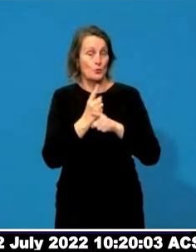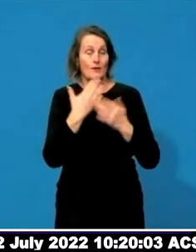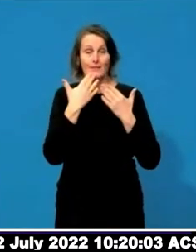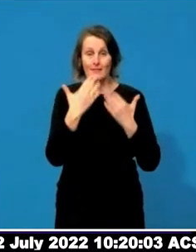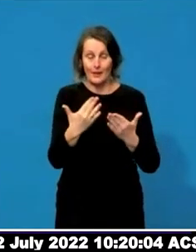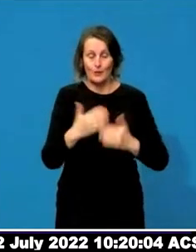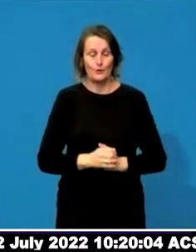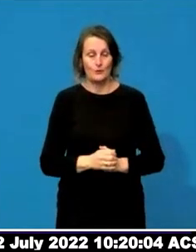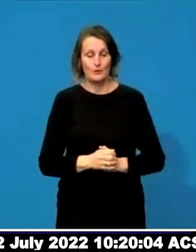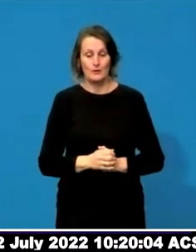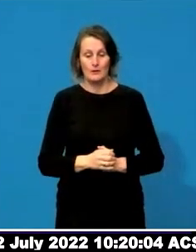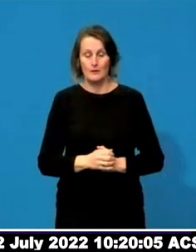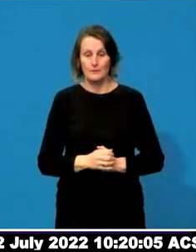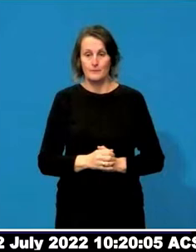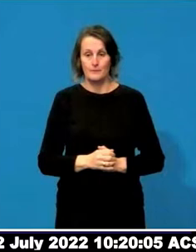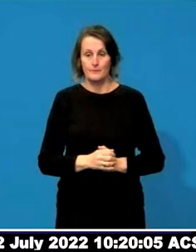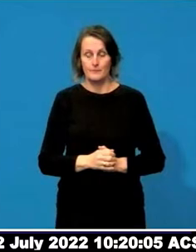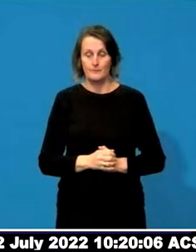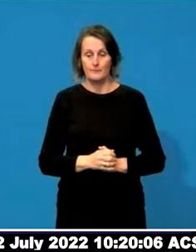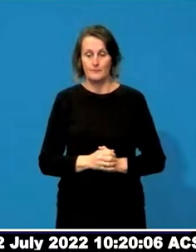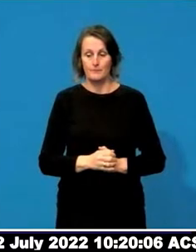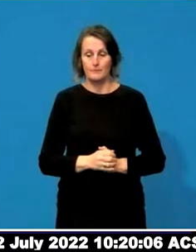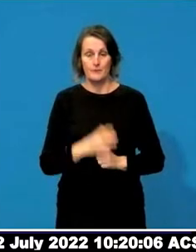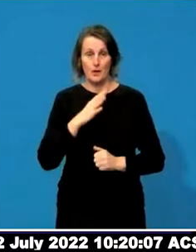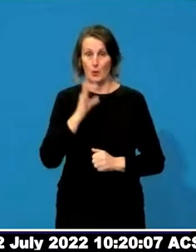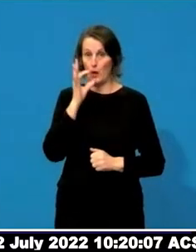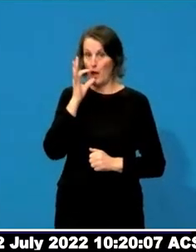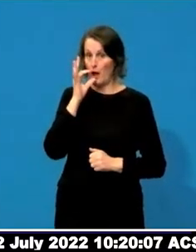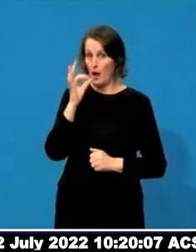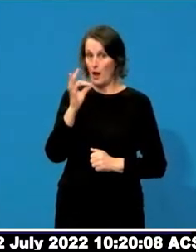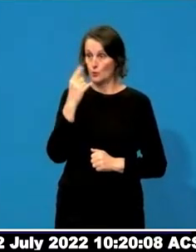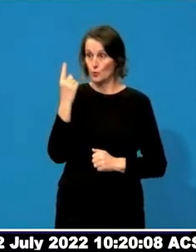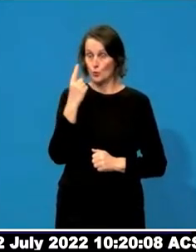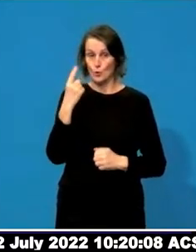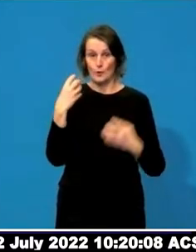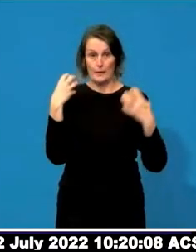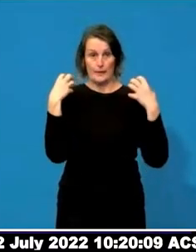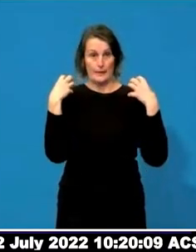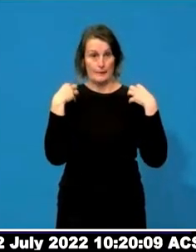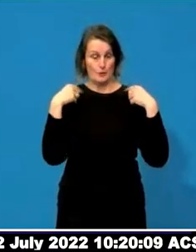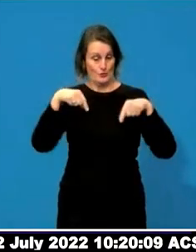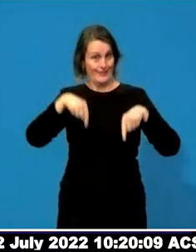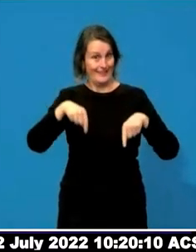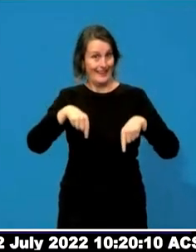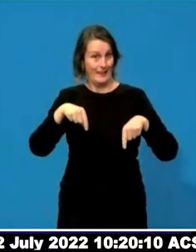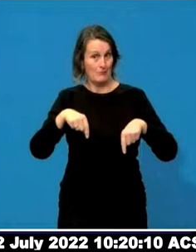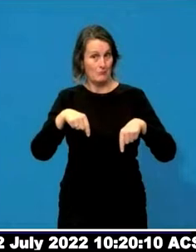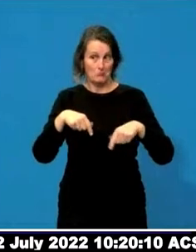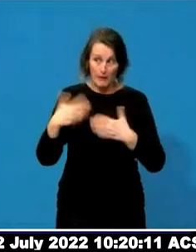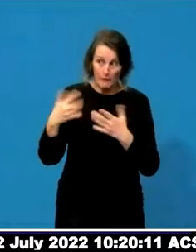ask the Commissioners who are sitting on the - at the table with me if they have any questions.